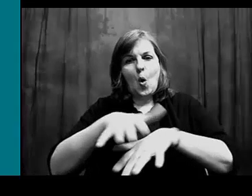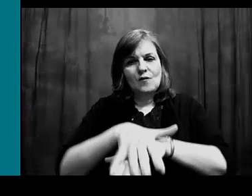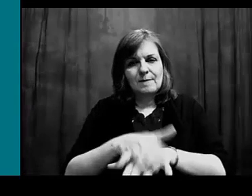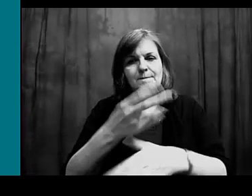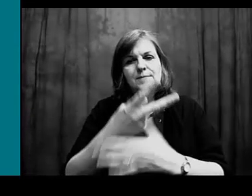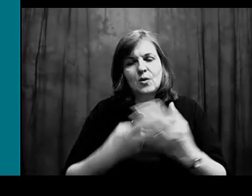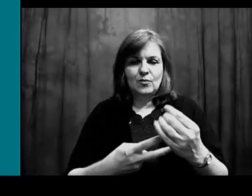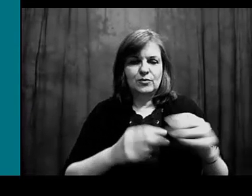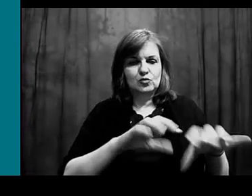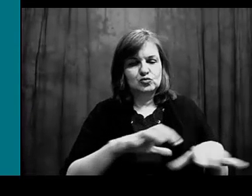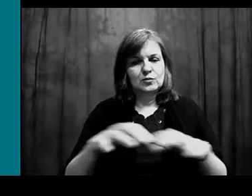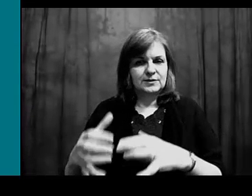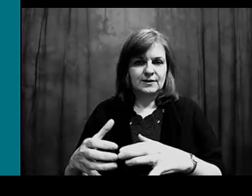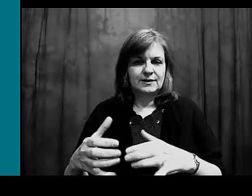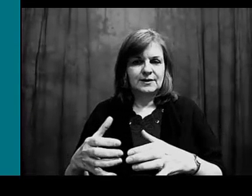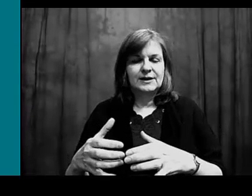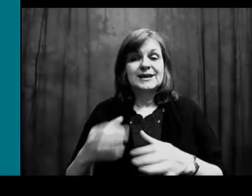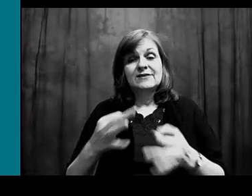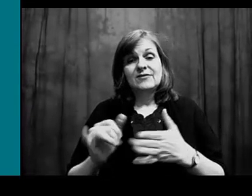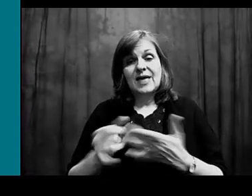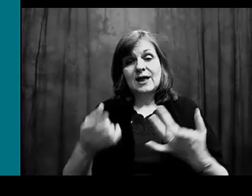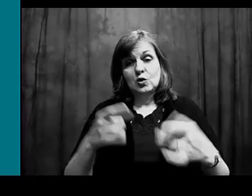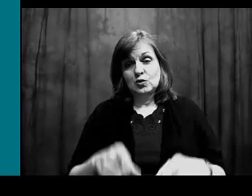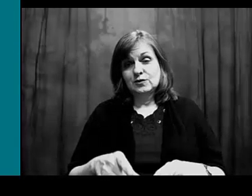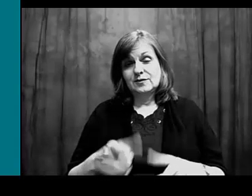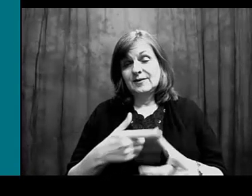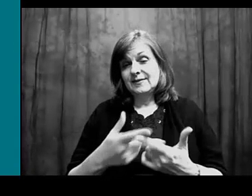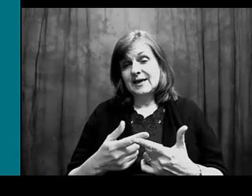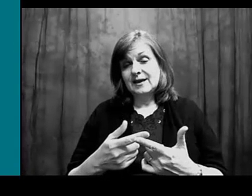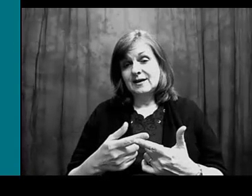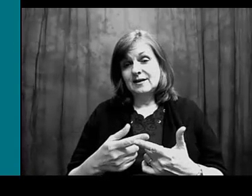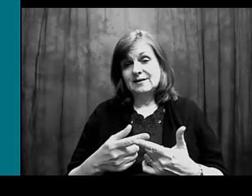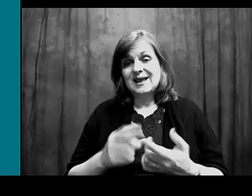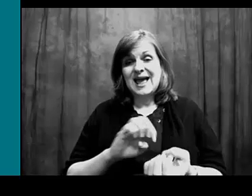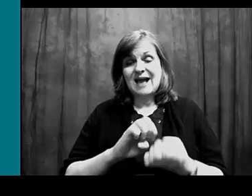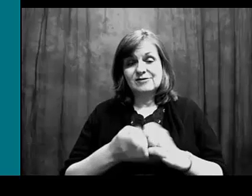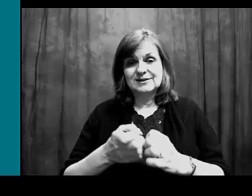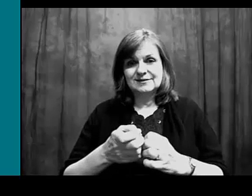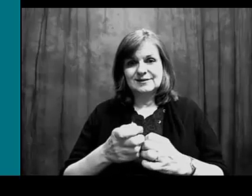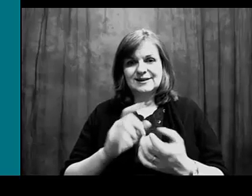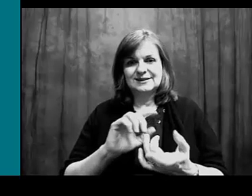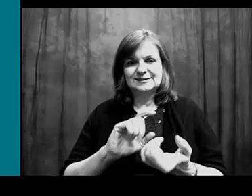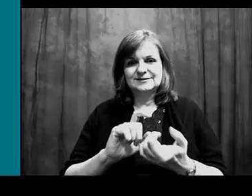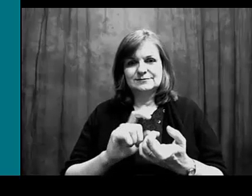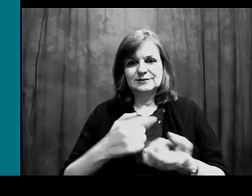mixing of both gene pools if that occurs you've essentially taken evolution backwards